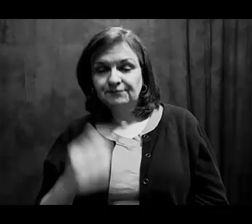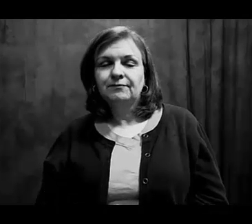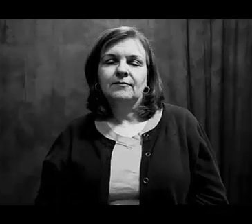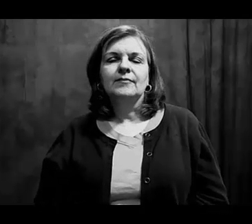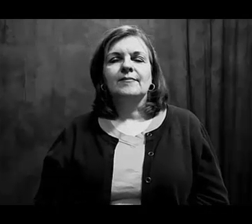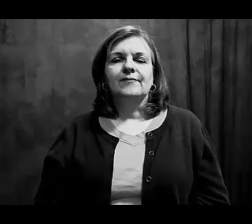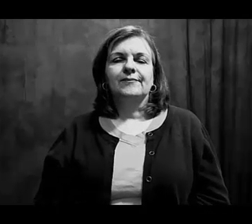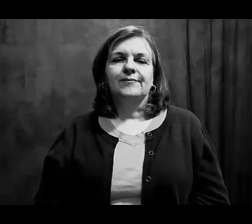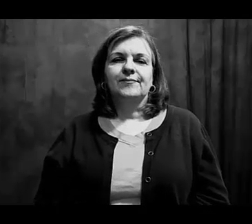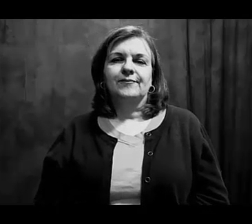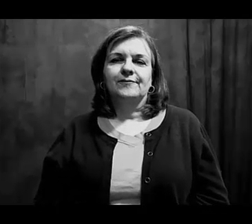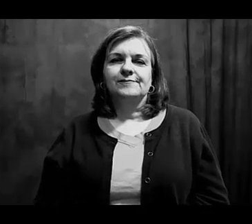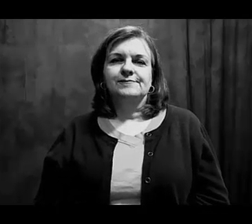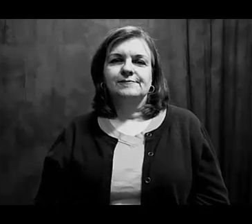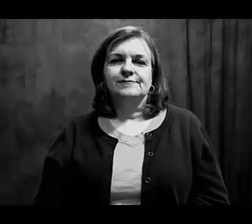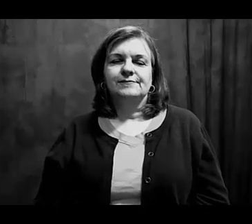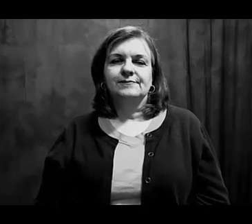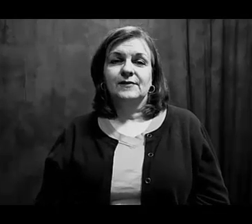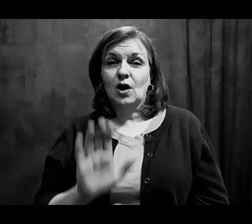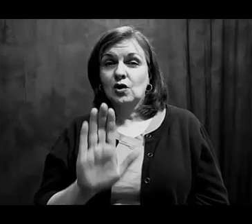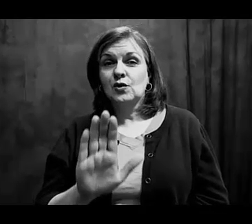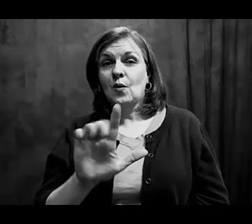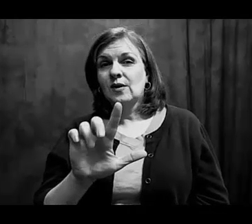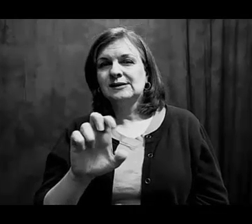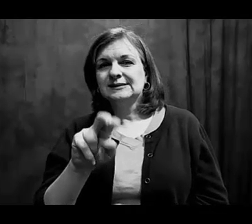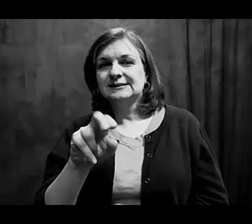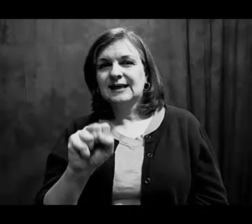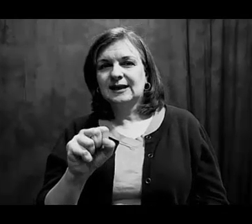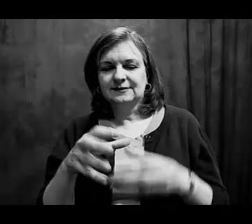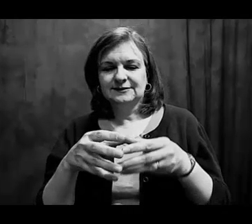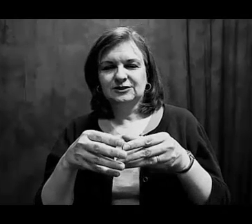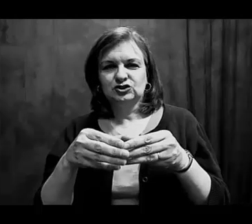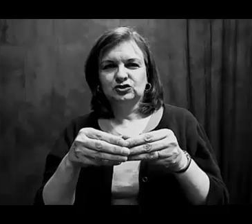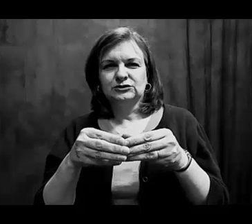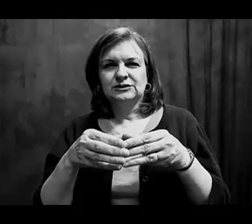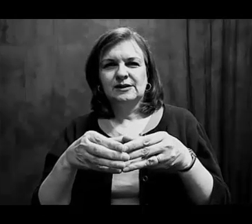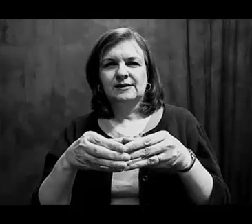so your lens is going to adjust to